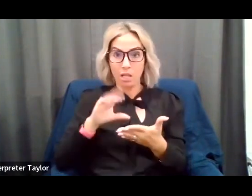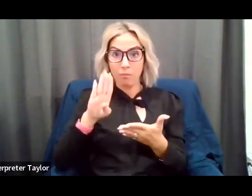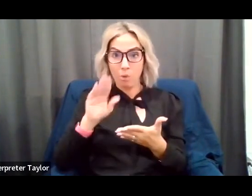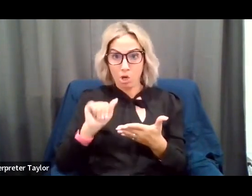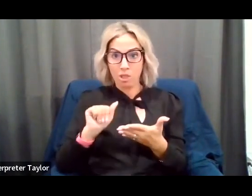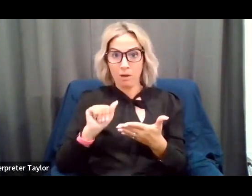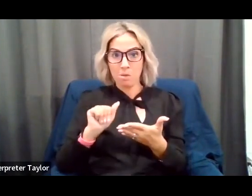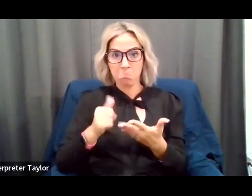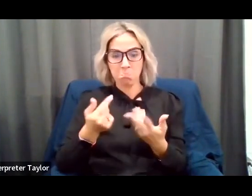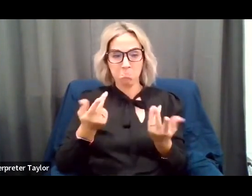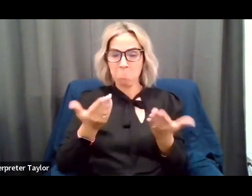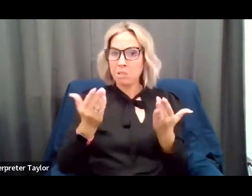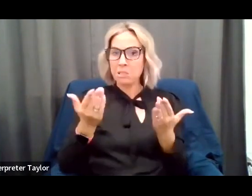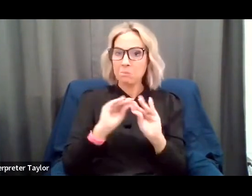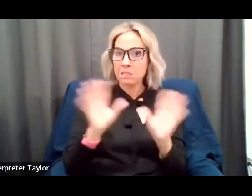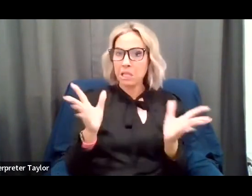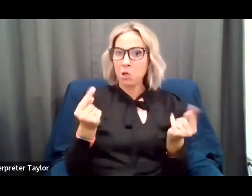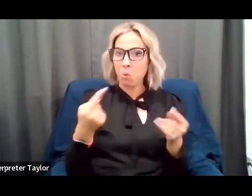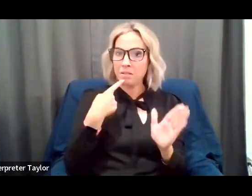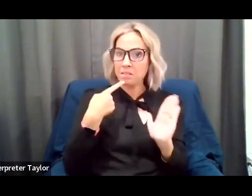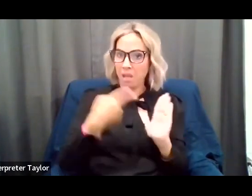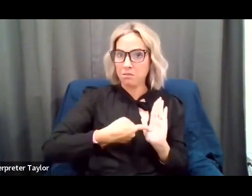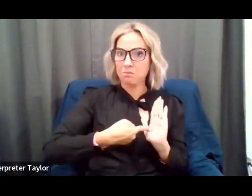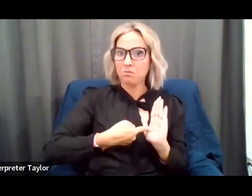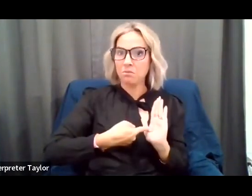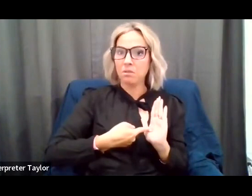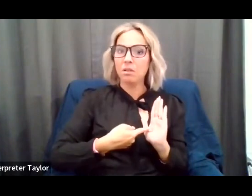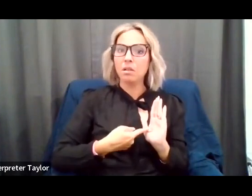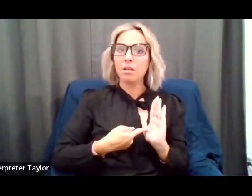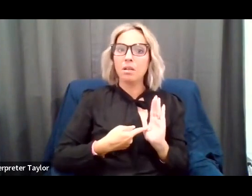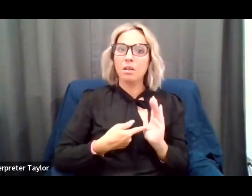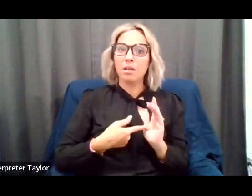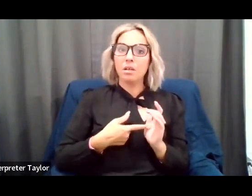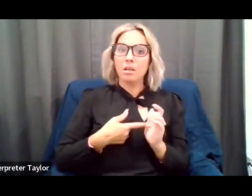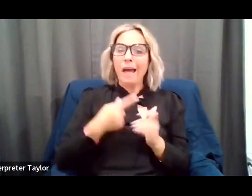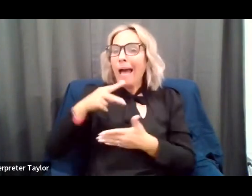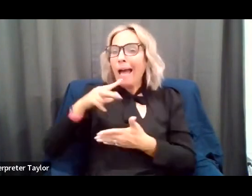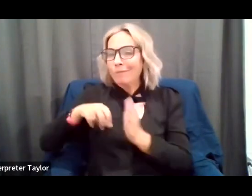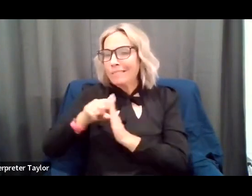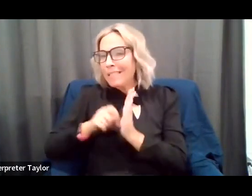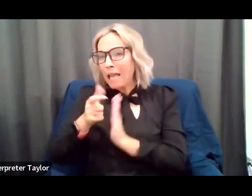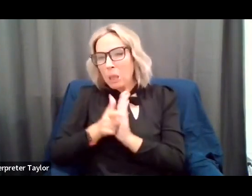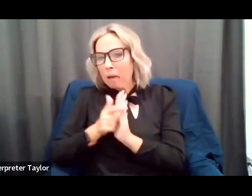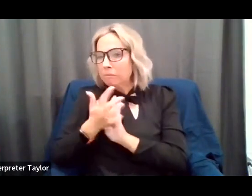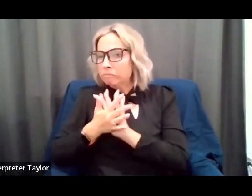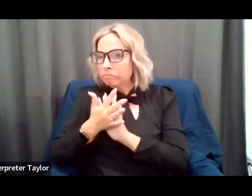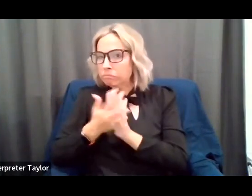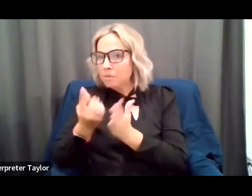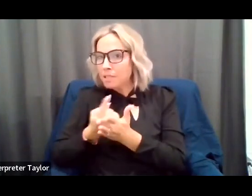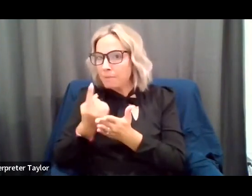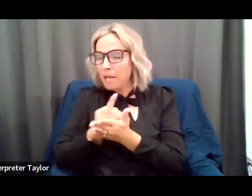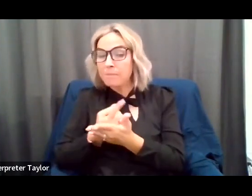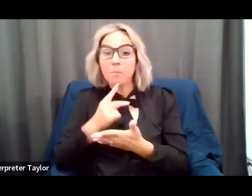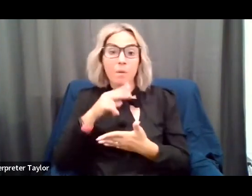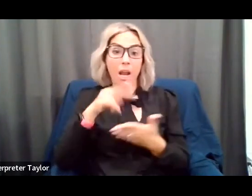It seems pretty clear what it's stating. I read state law. It's not always so clear what that's stating. I read Board policy.